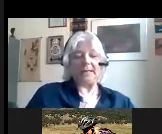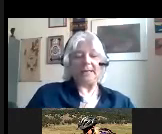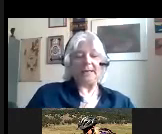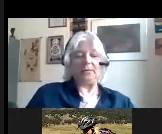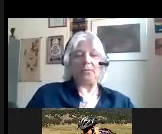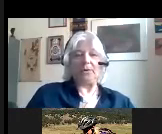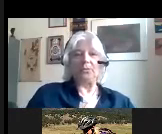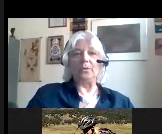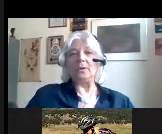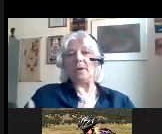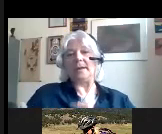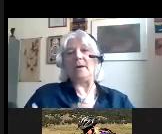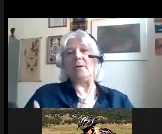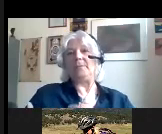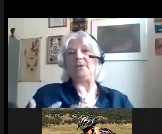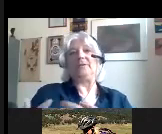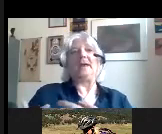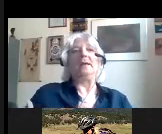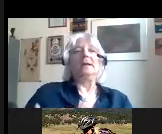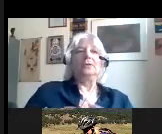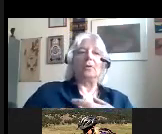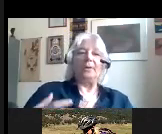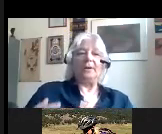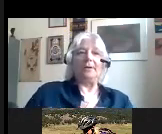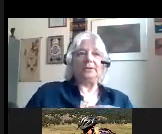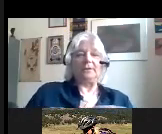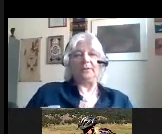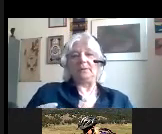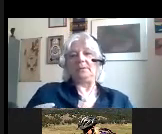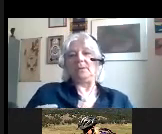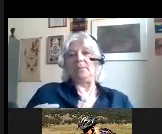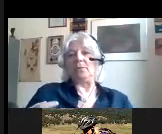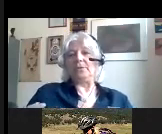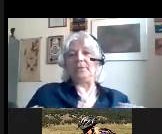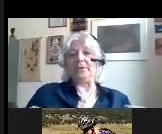And when you really want to help build that trauma narrative and pull the community into the